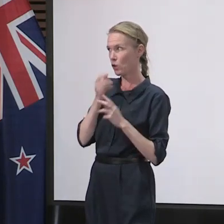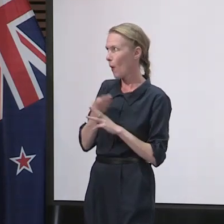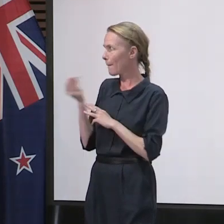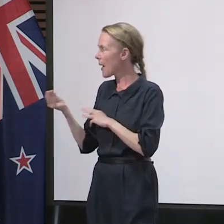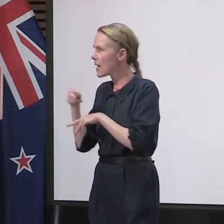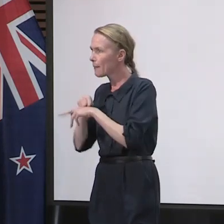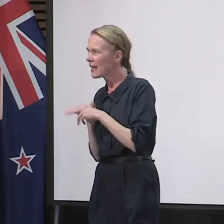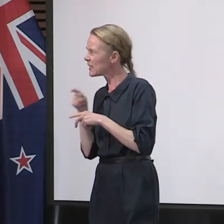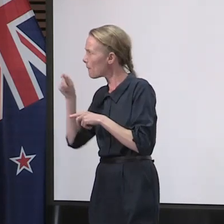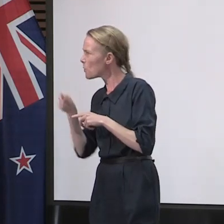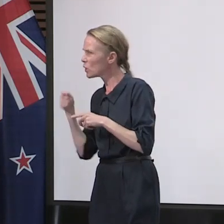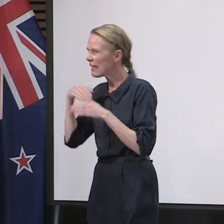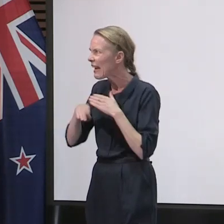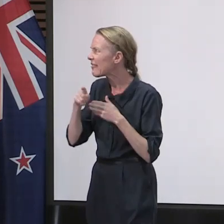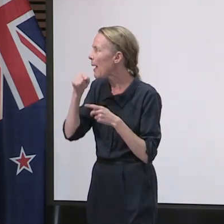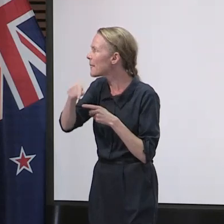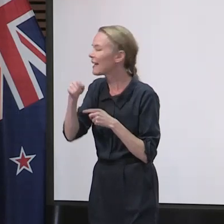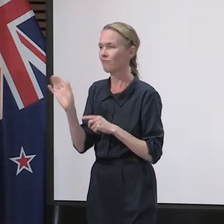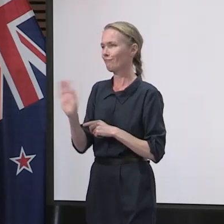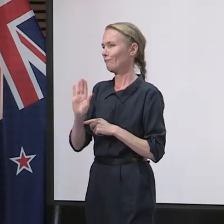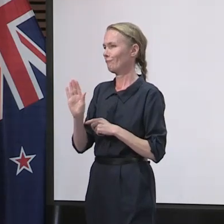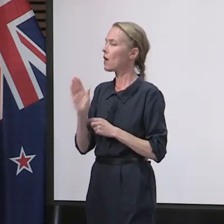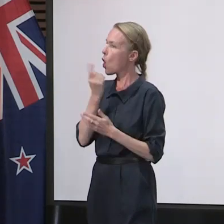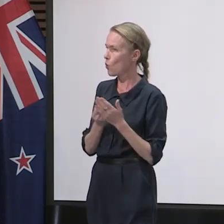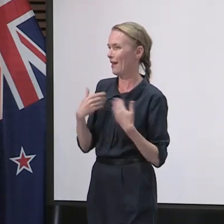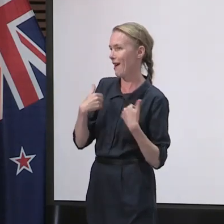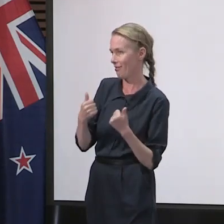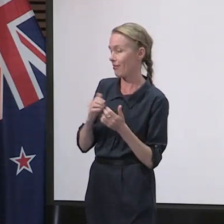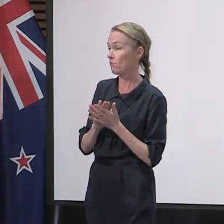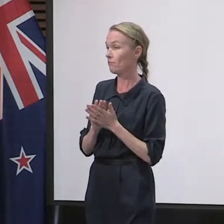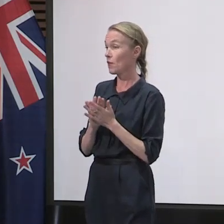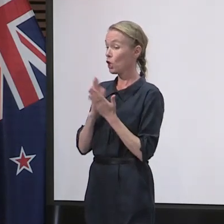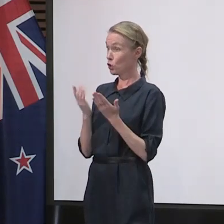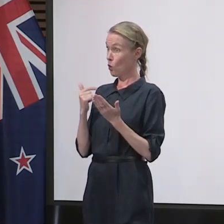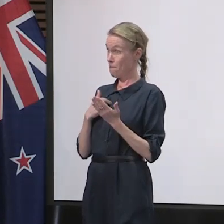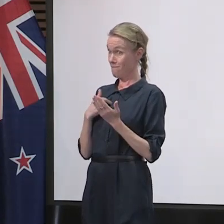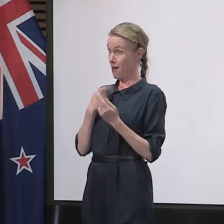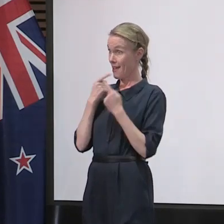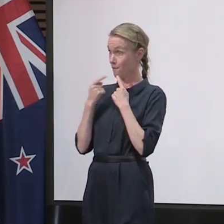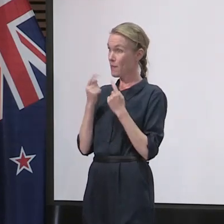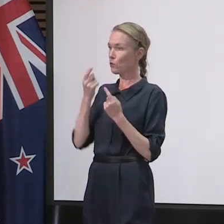response, not for enforcement. So the only information held is that contact information